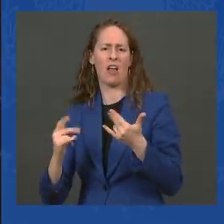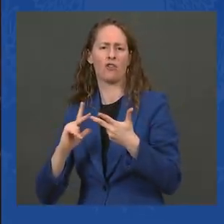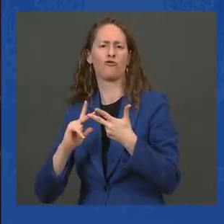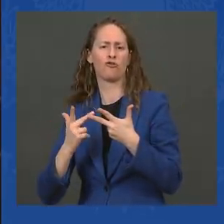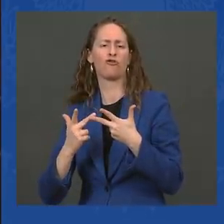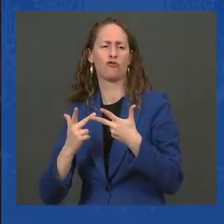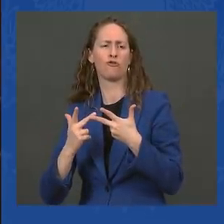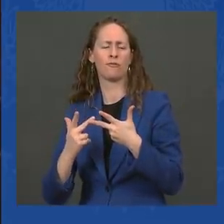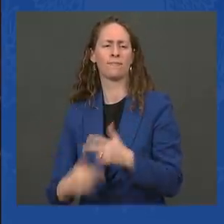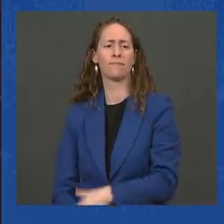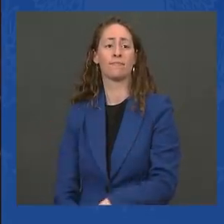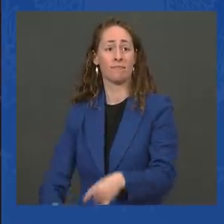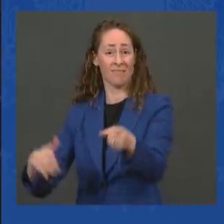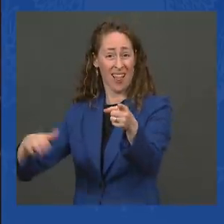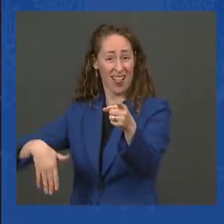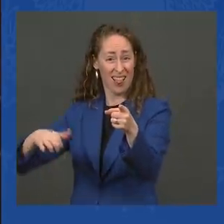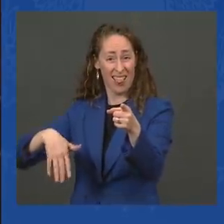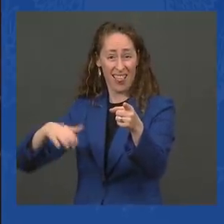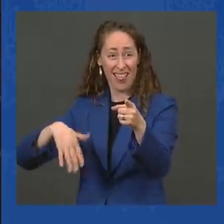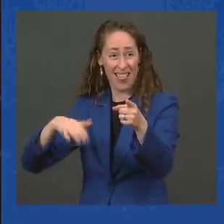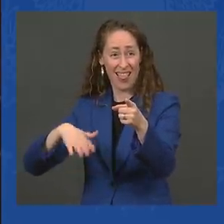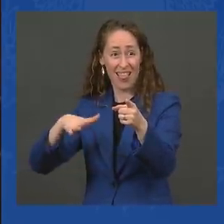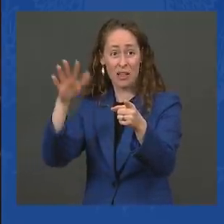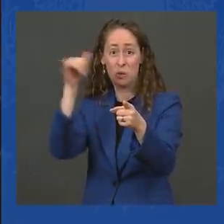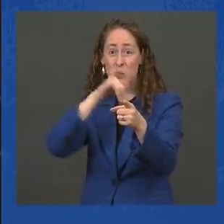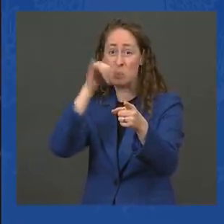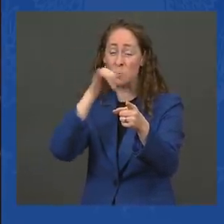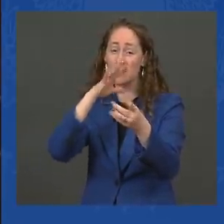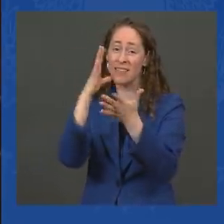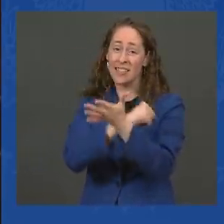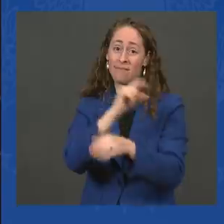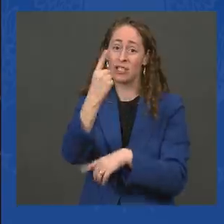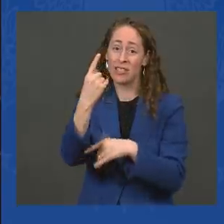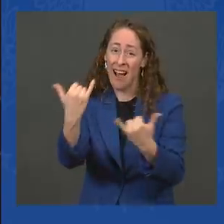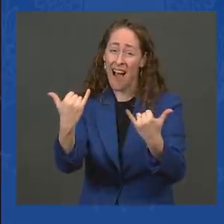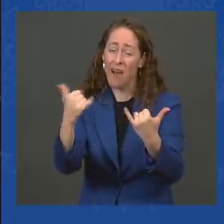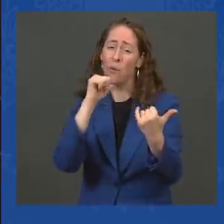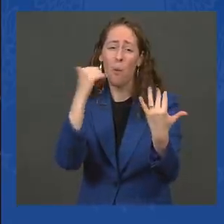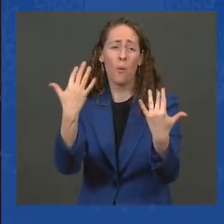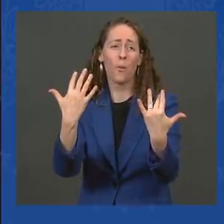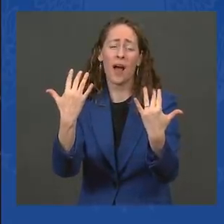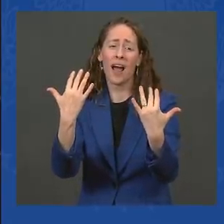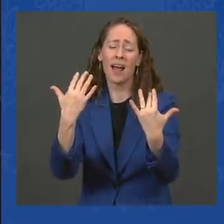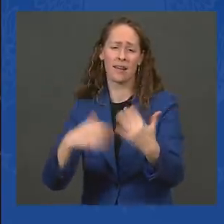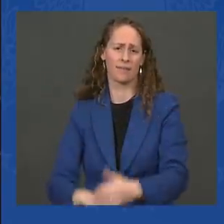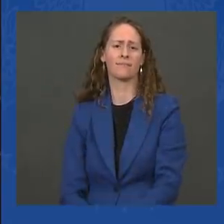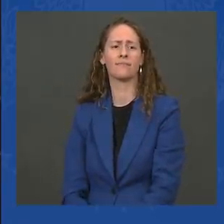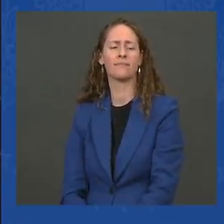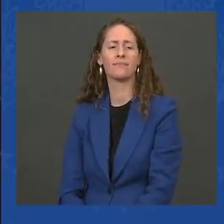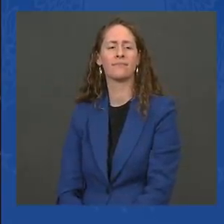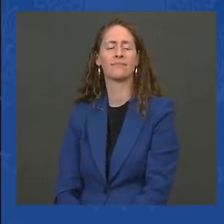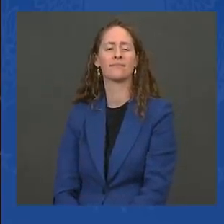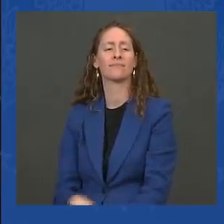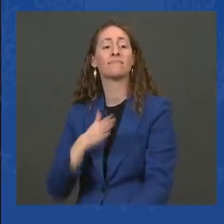My team at the White House will provide me with daily updates this week. And on Thursday, I'll be putting forward a detailed strategy